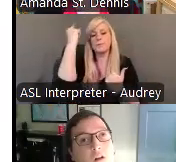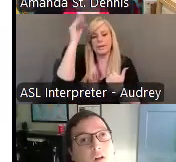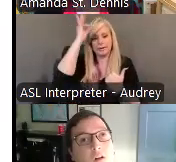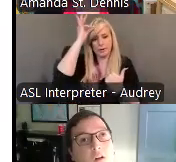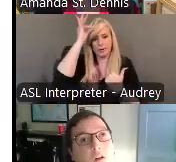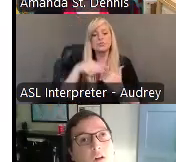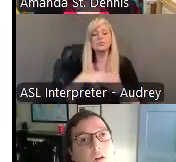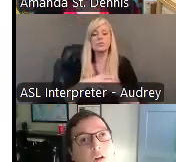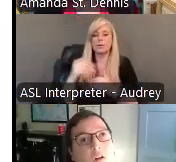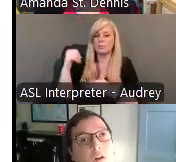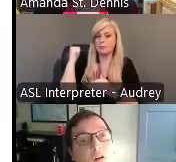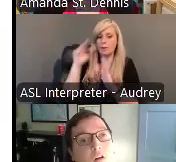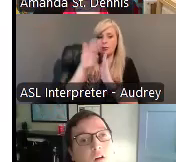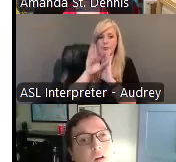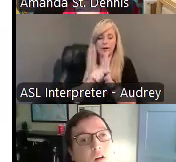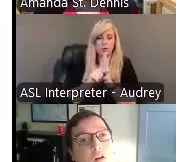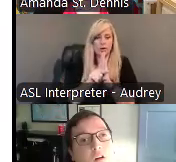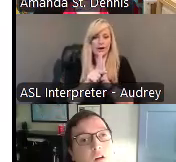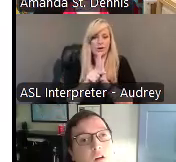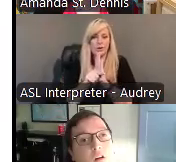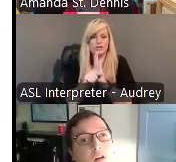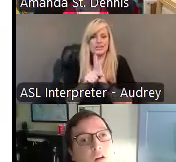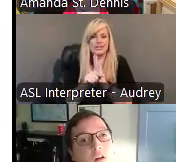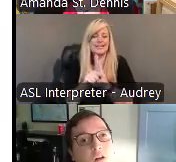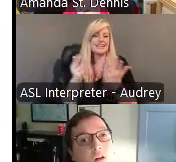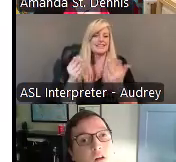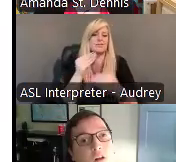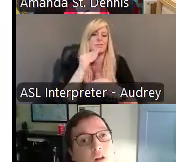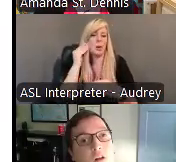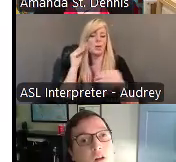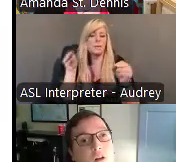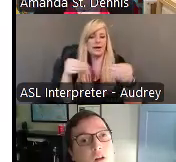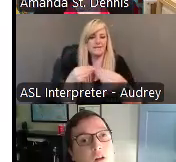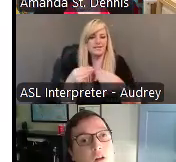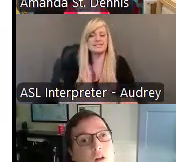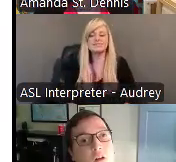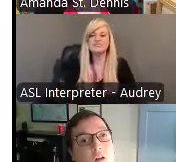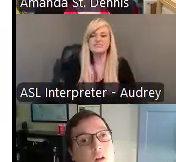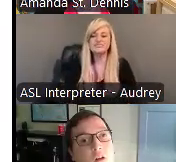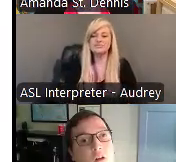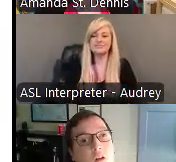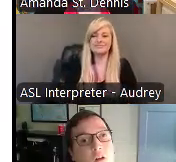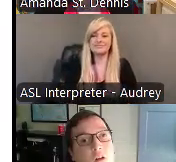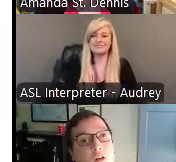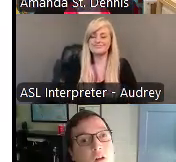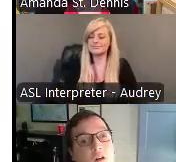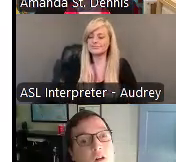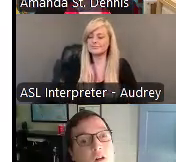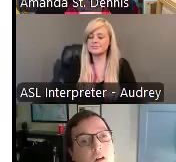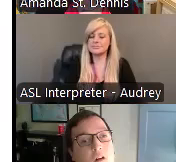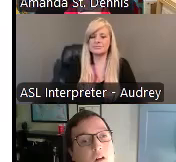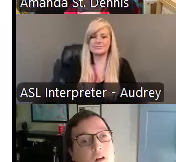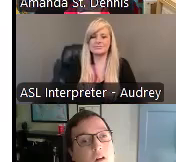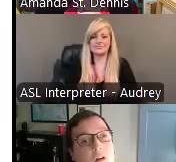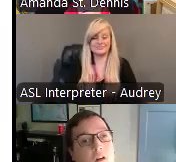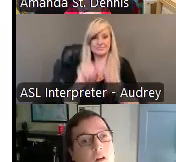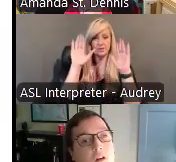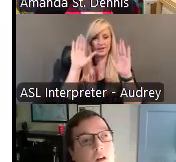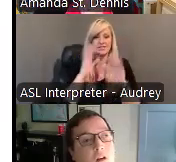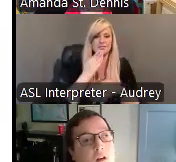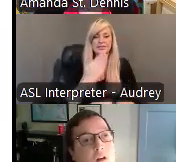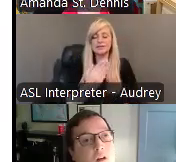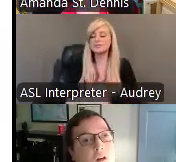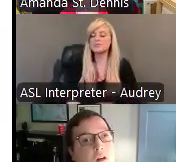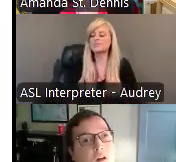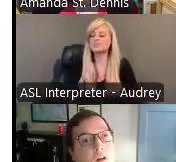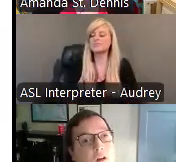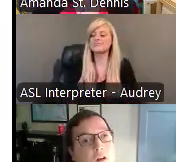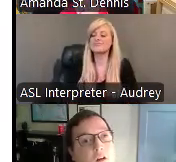background I'm calling in my home office. Amanda St. Dennis: Awesome, thank you. So